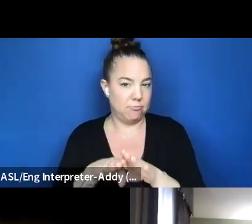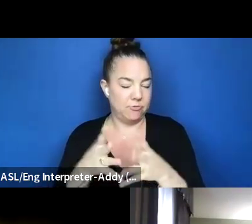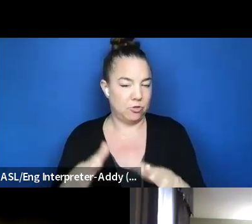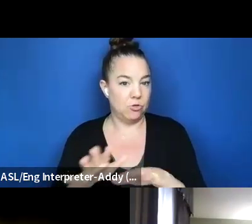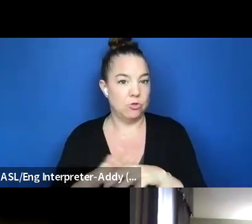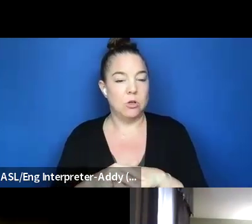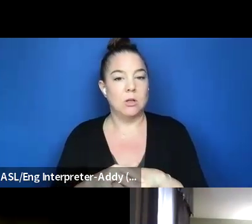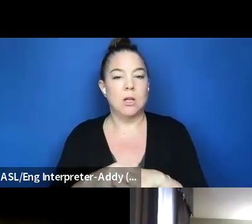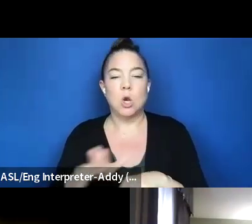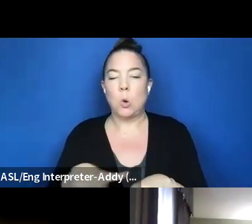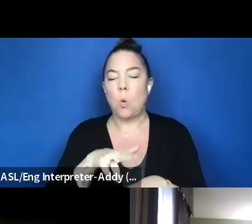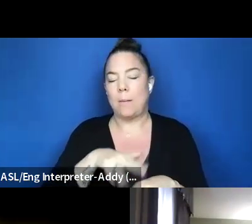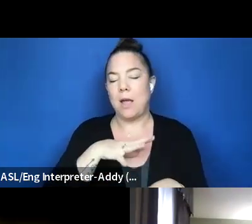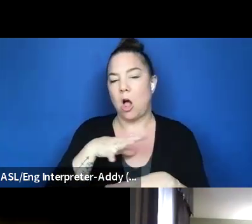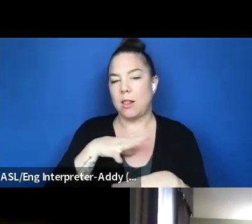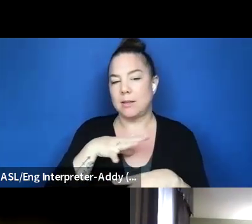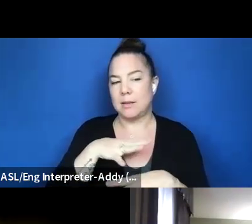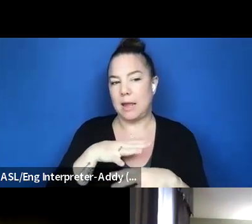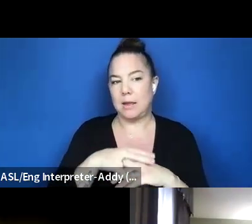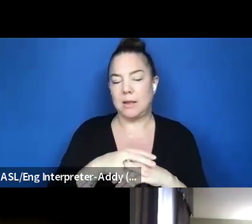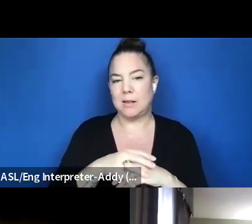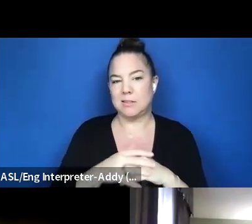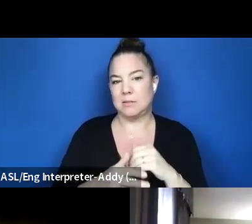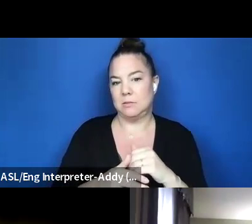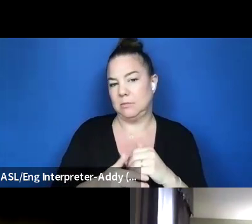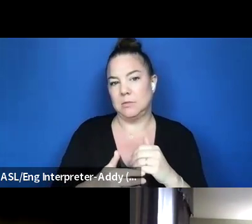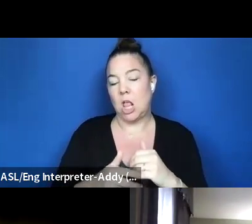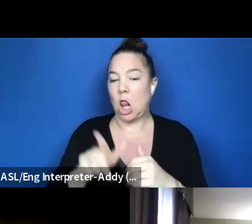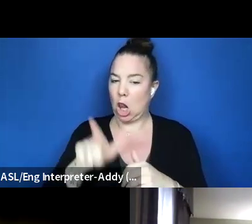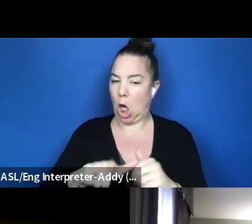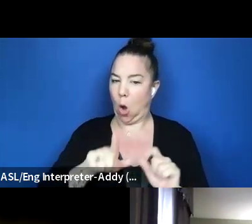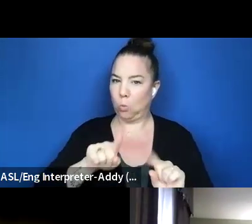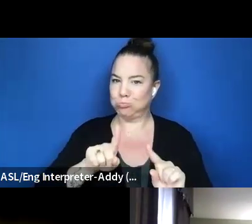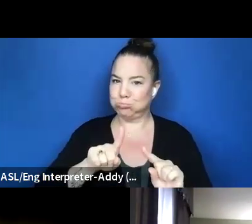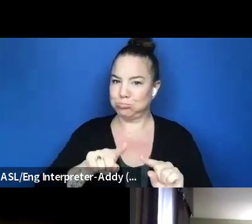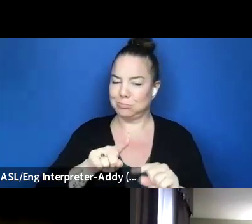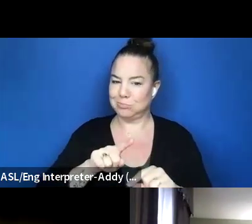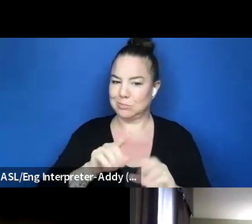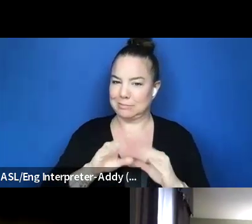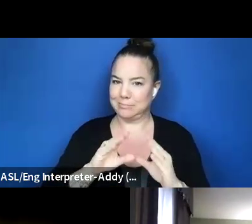Adeleigh Belyeu: normally the holidays or their Adeleigh Belyeu: most lowly attended Adeleigh Belyeu: calls. So